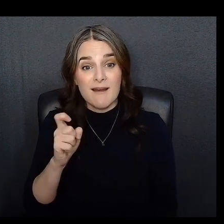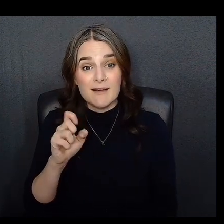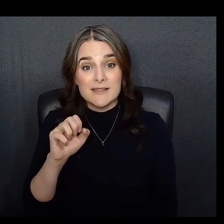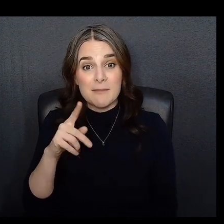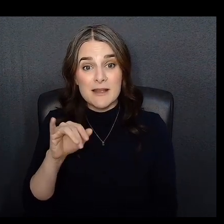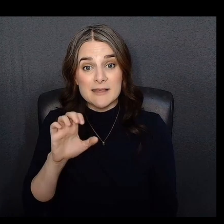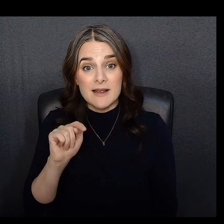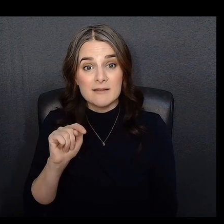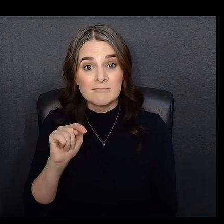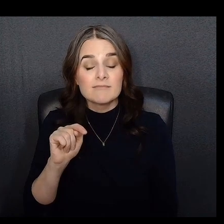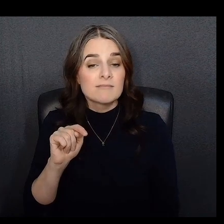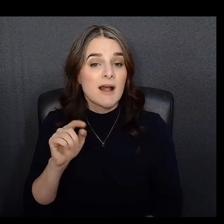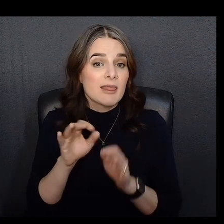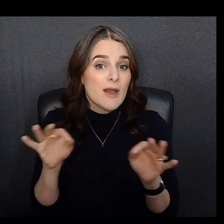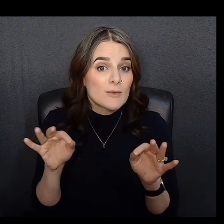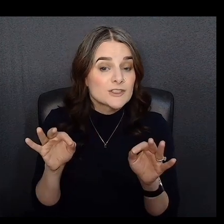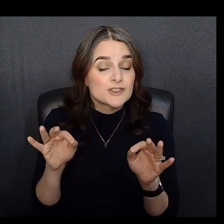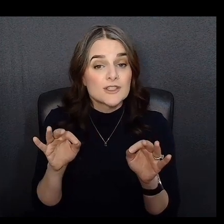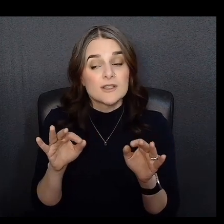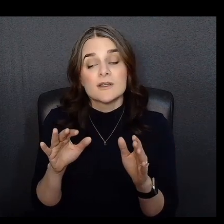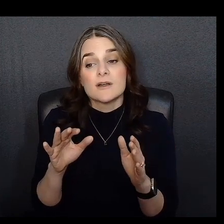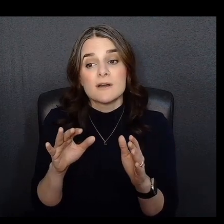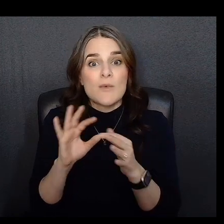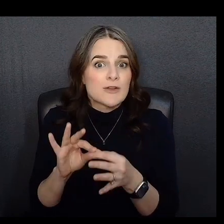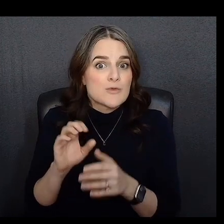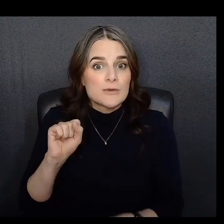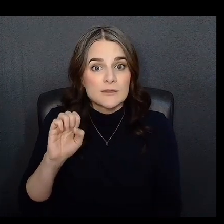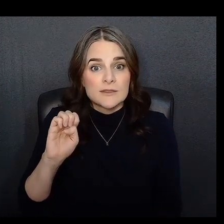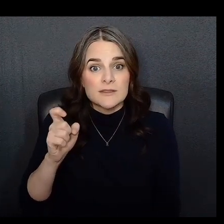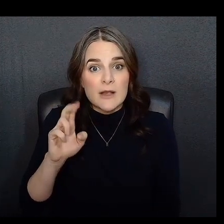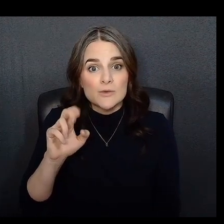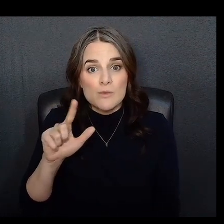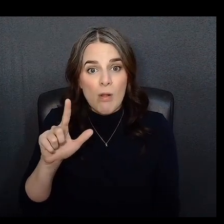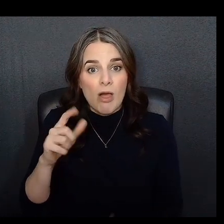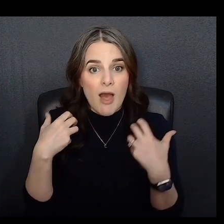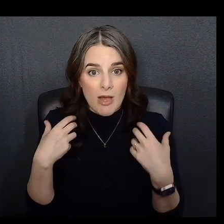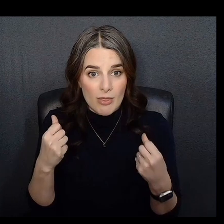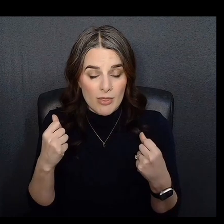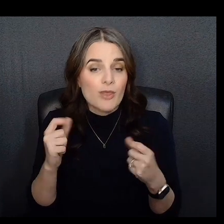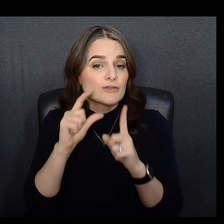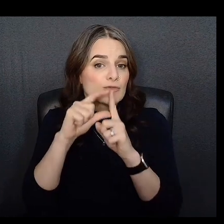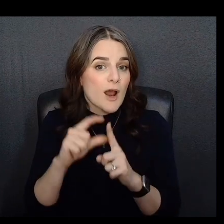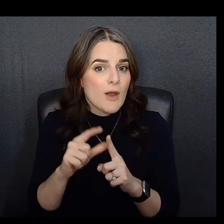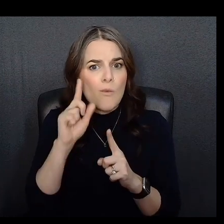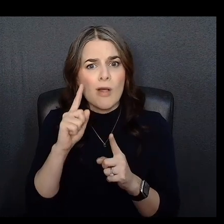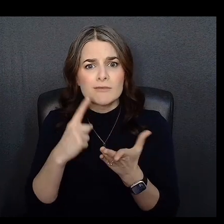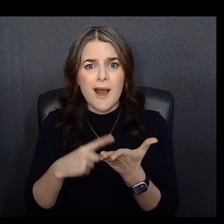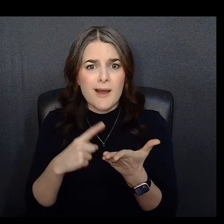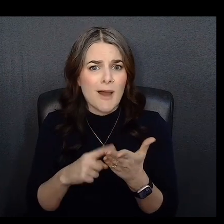There's going to be a big focus on sexual health terminology, so you'll see words for reproductive body parts